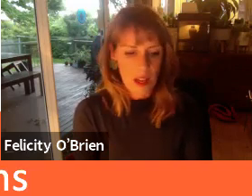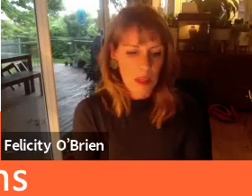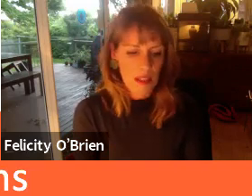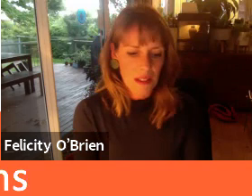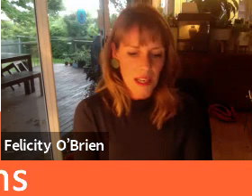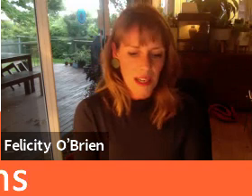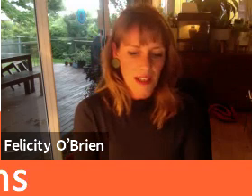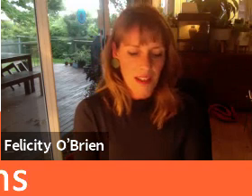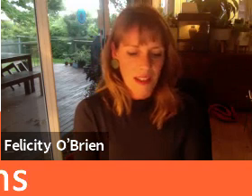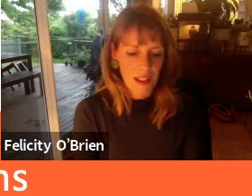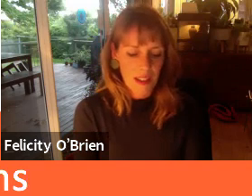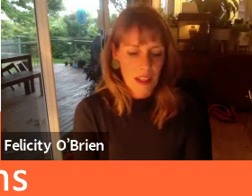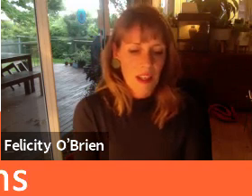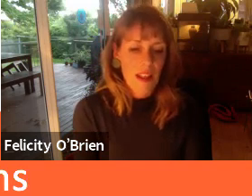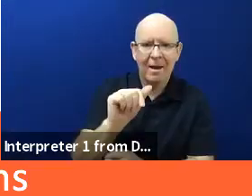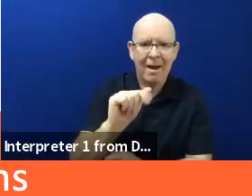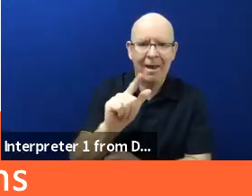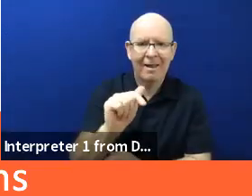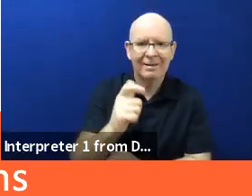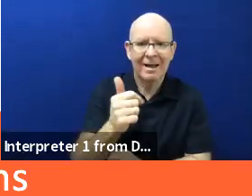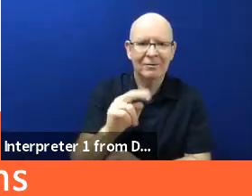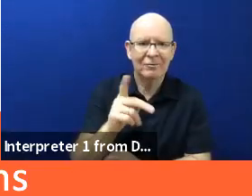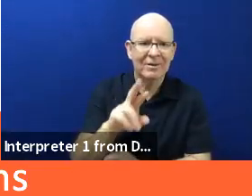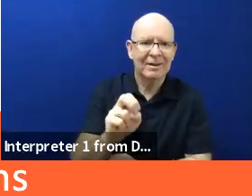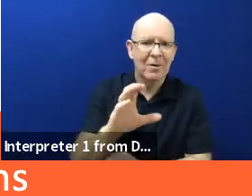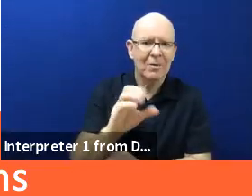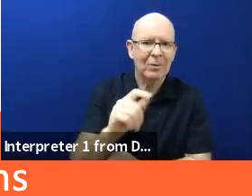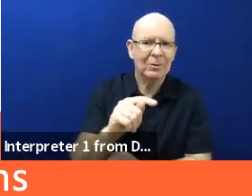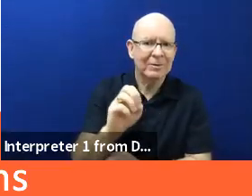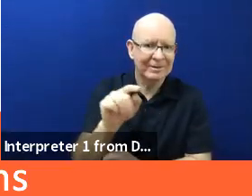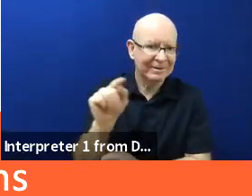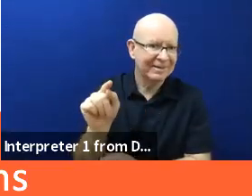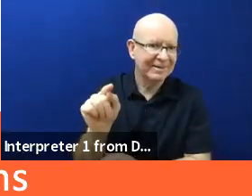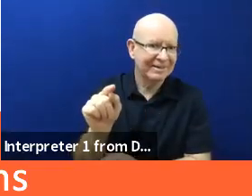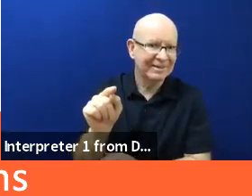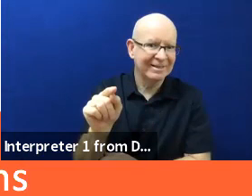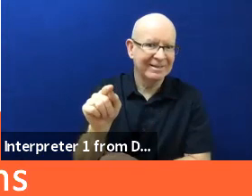been undertaking. Then, we'll have a short break and a question and answer session